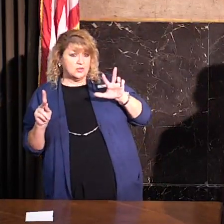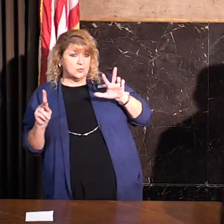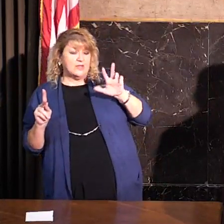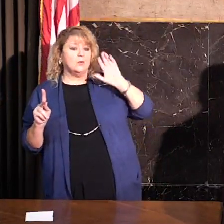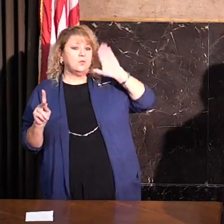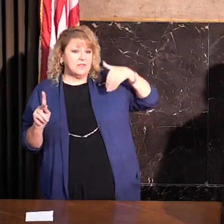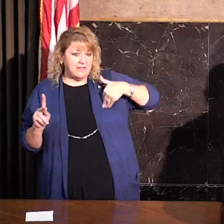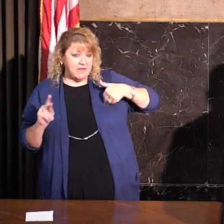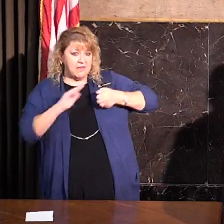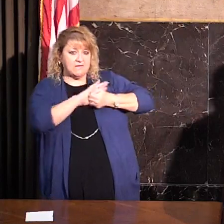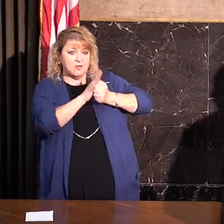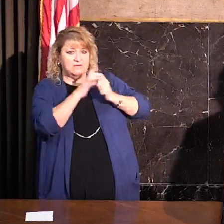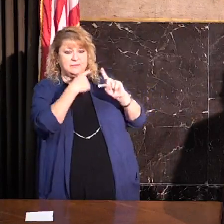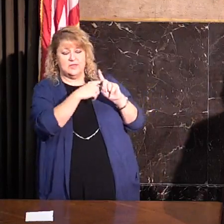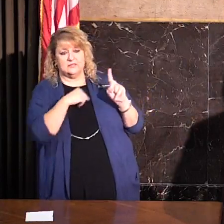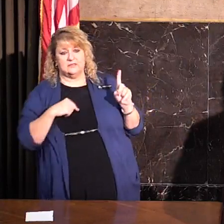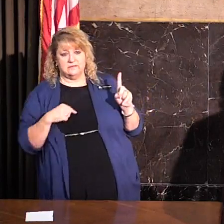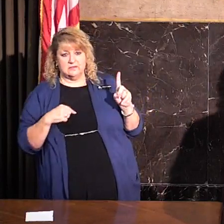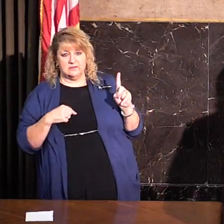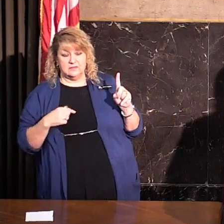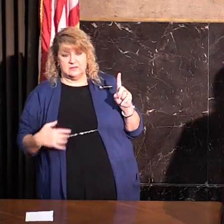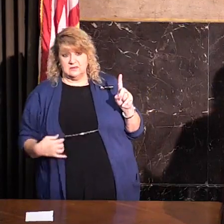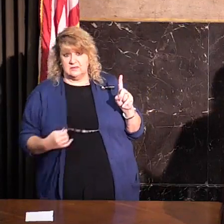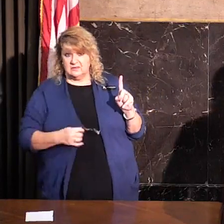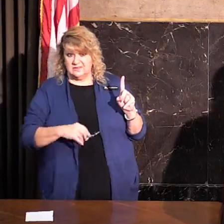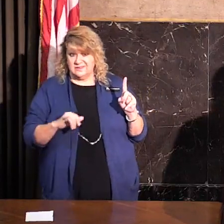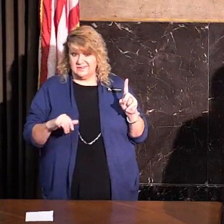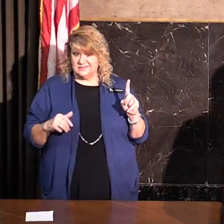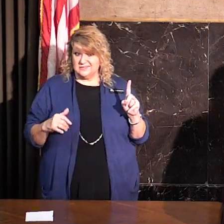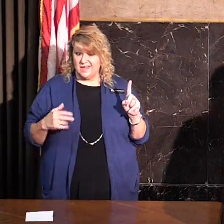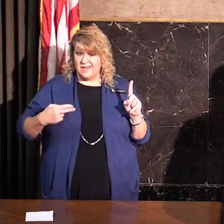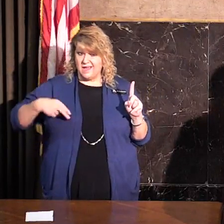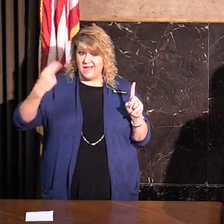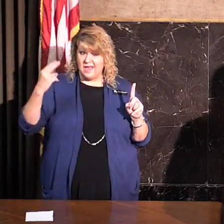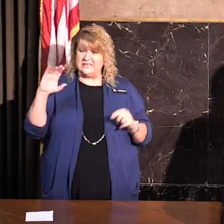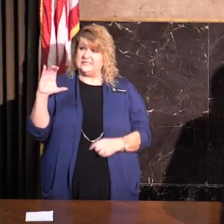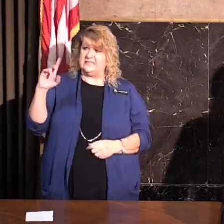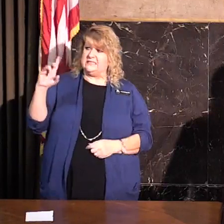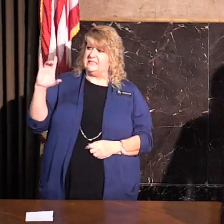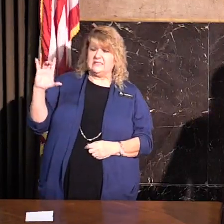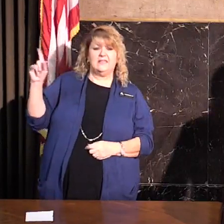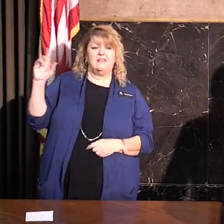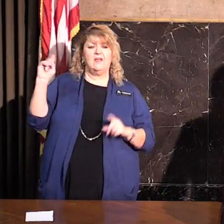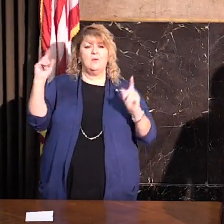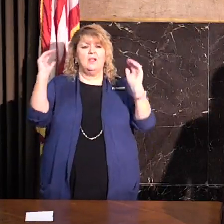and a half times. Uh what uh uh